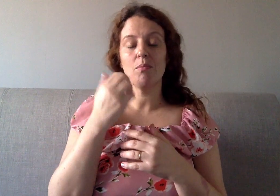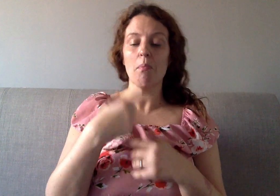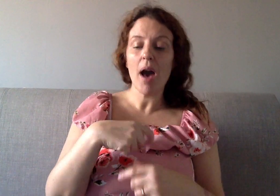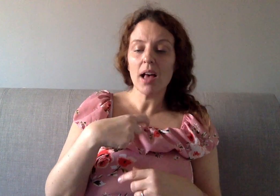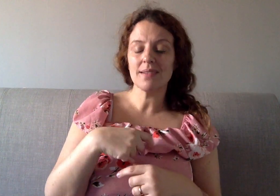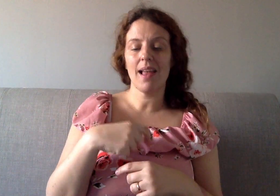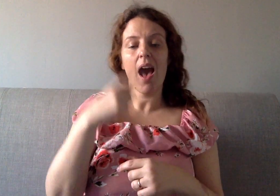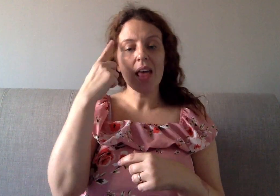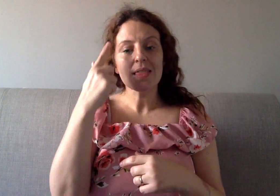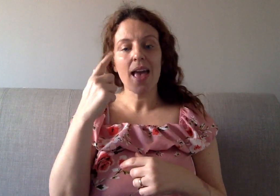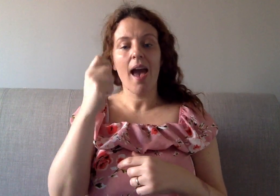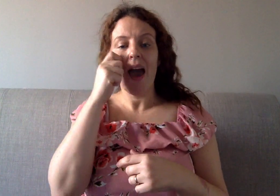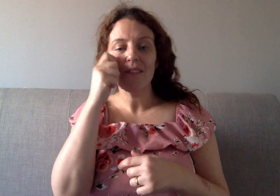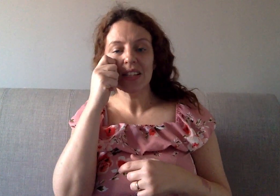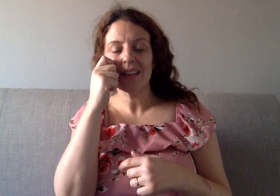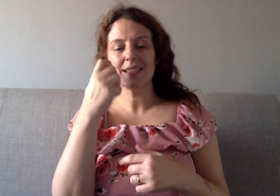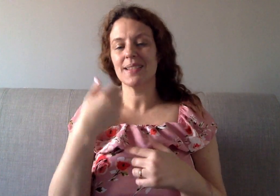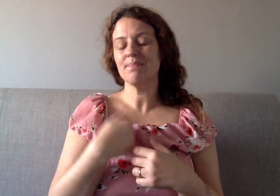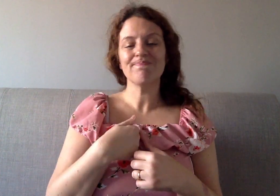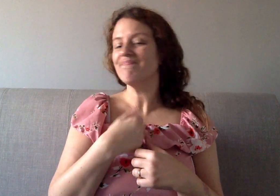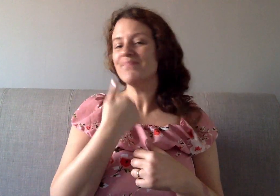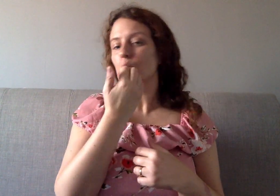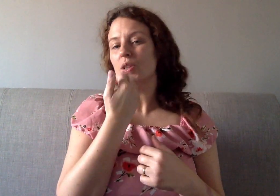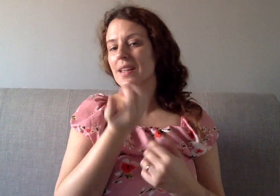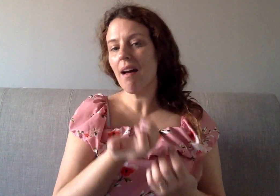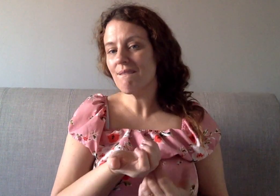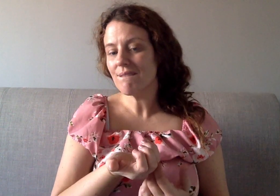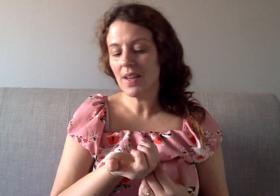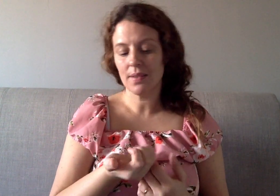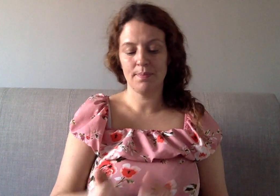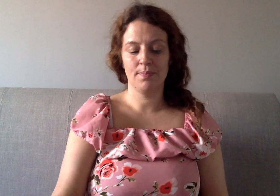Personally I feel the evidence is not enough.